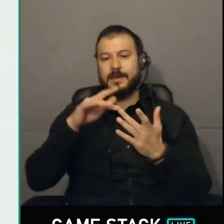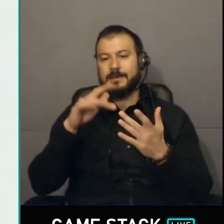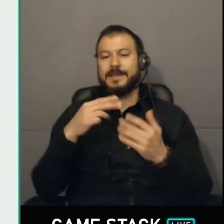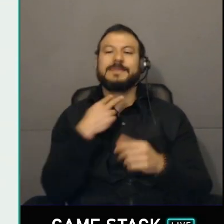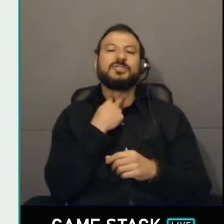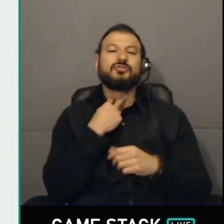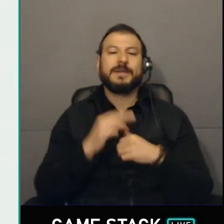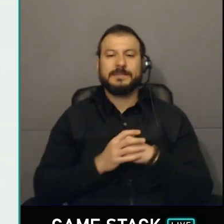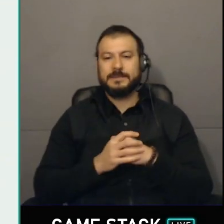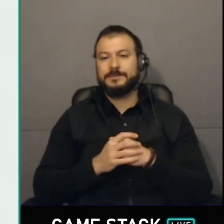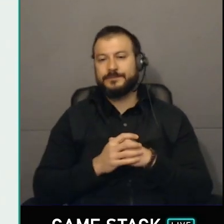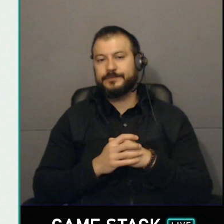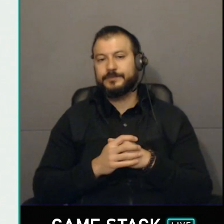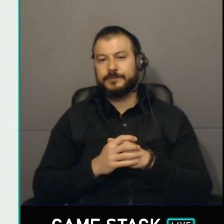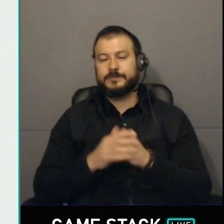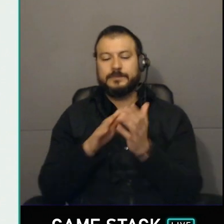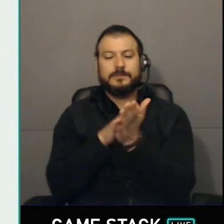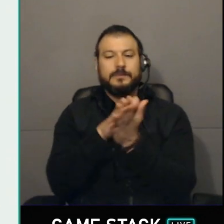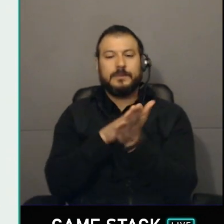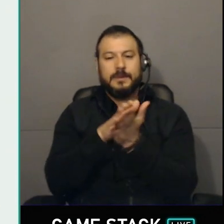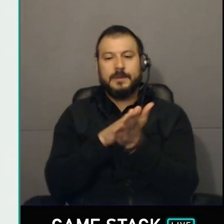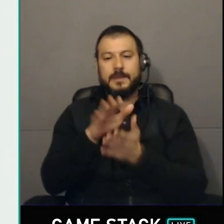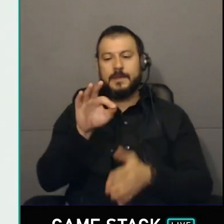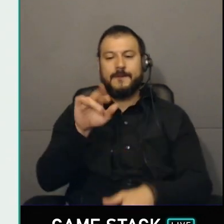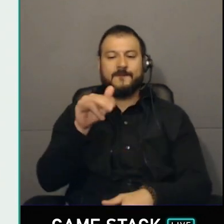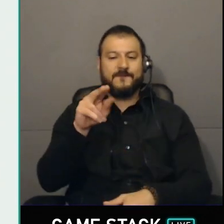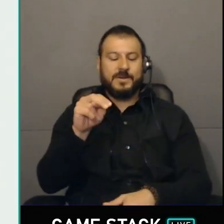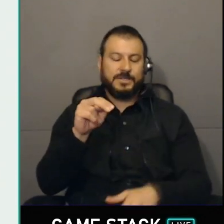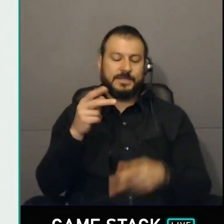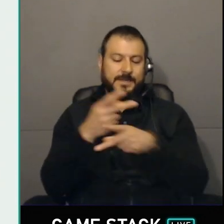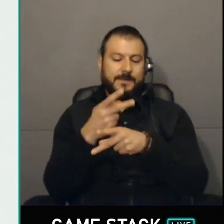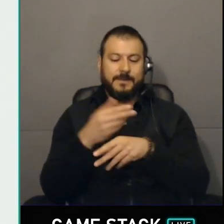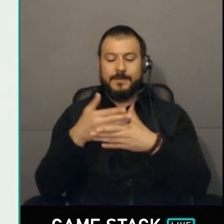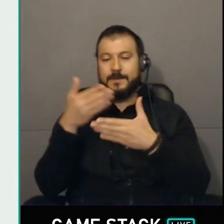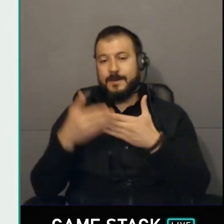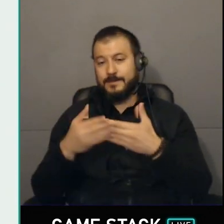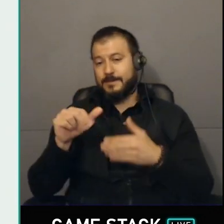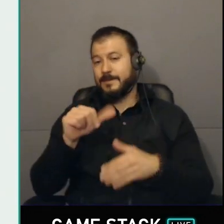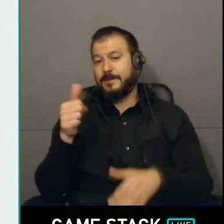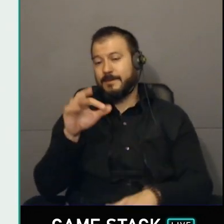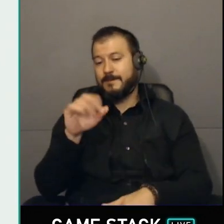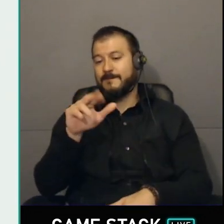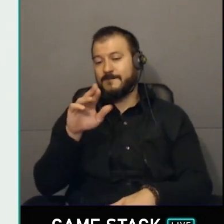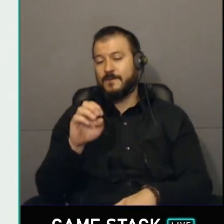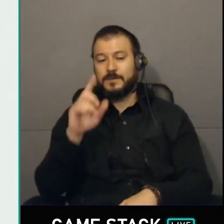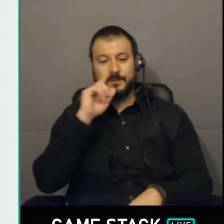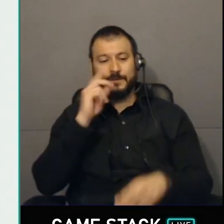And friction that's going to be calculated at the end is another force that is going to use all of